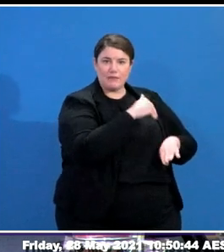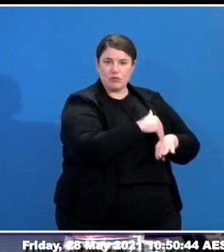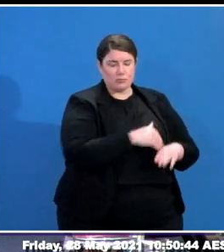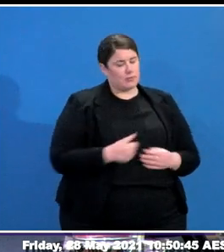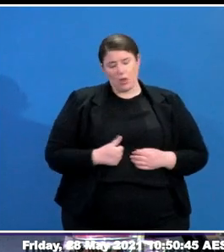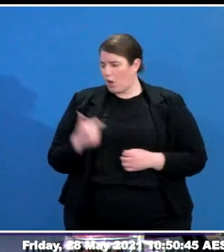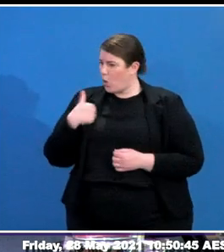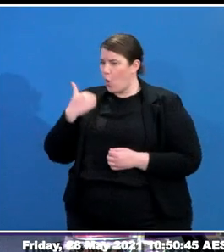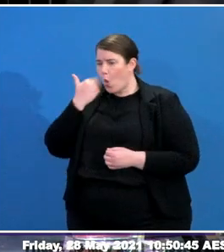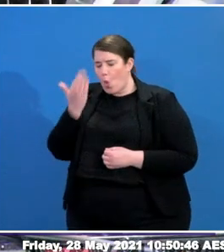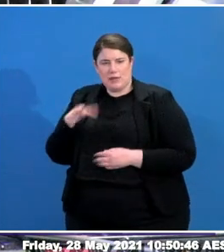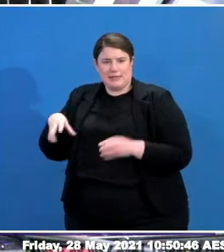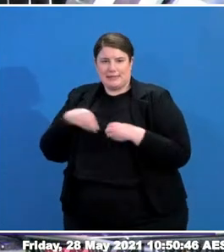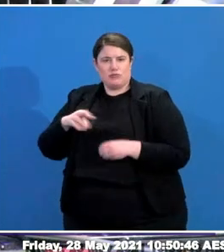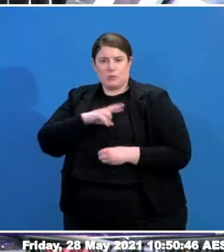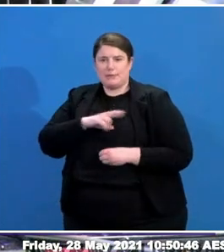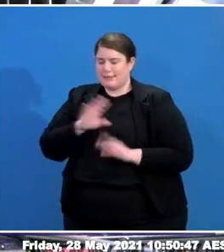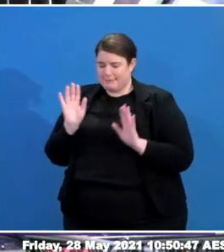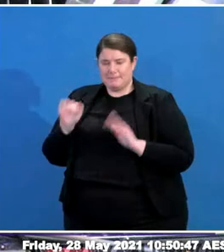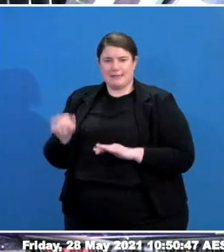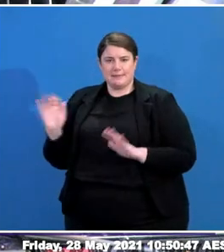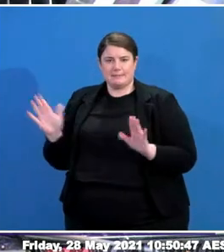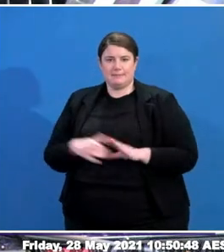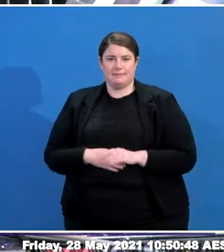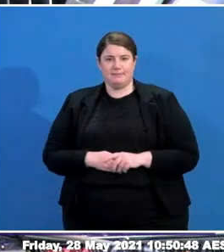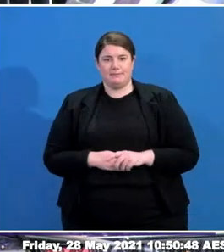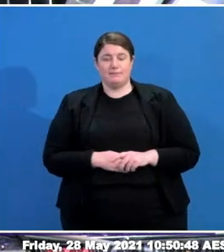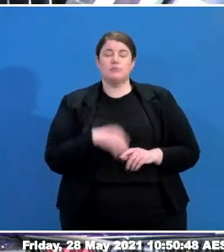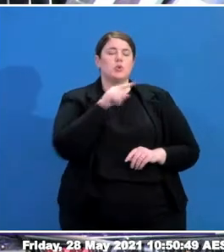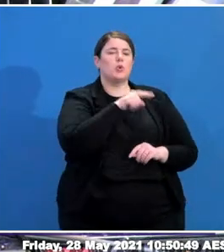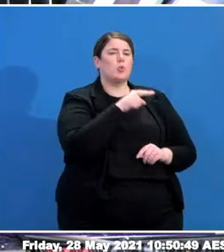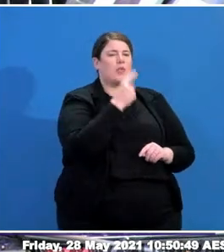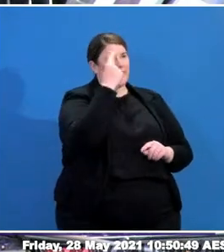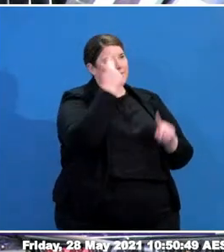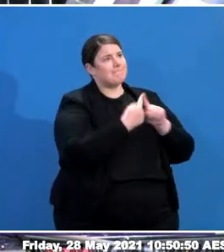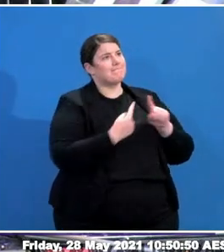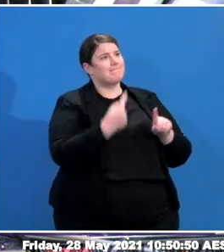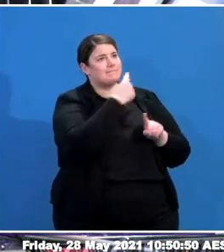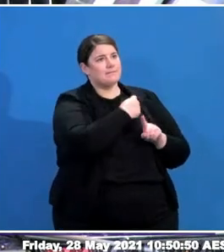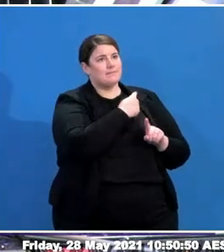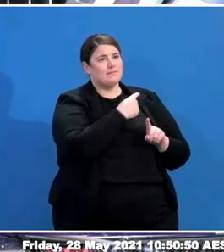I'm asking you. Yes. Reflecting back on it, what could you have done differently to have